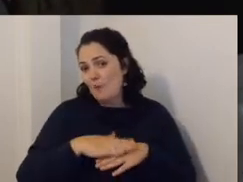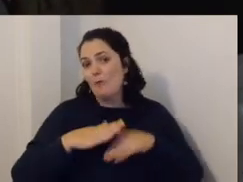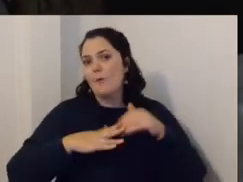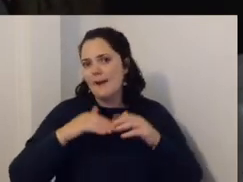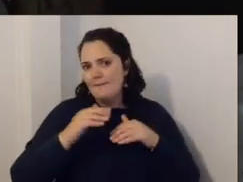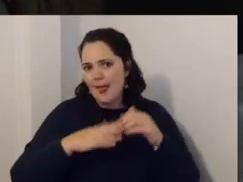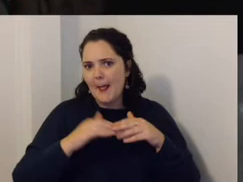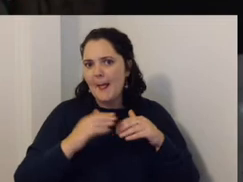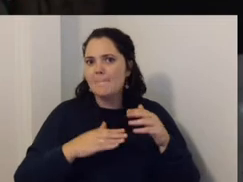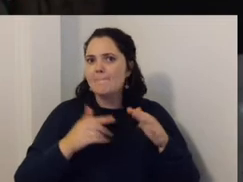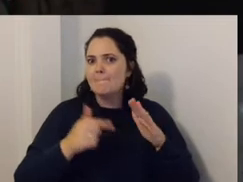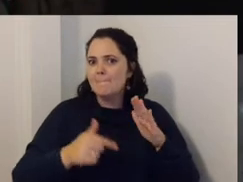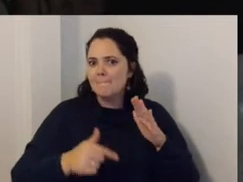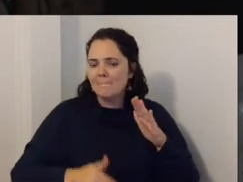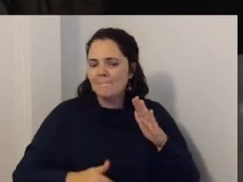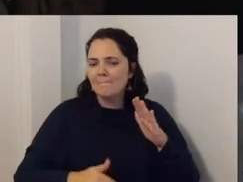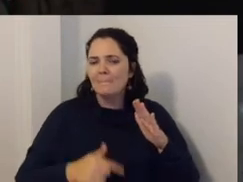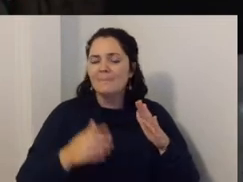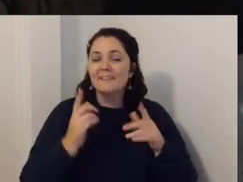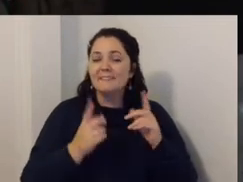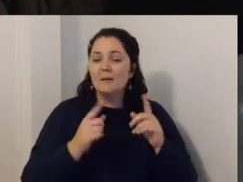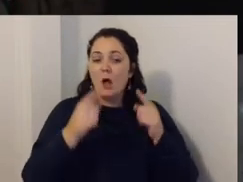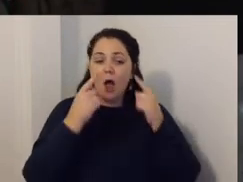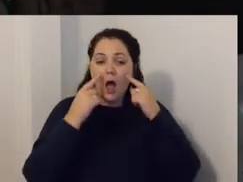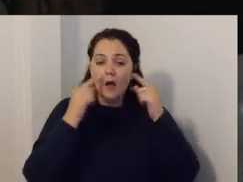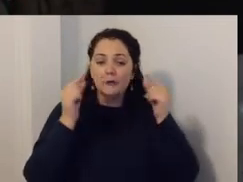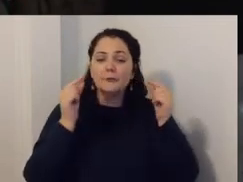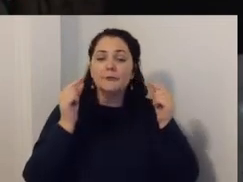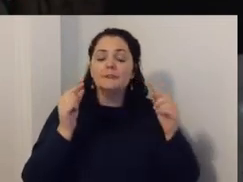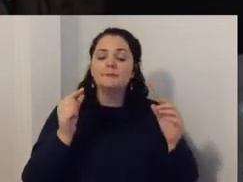And squint your eyes, I always find that helps if you just squint down a little